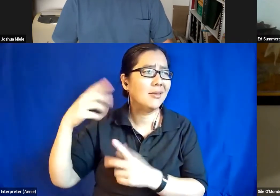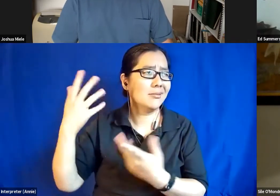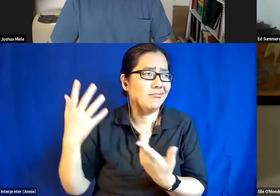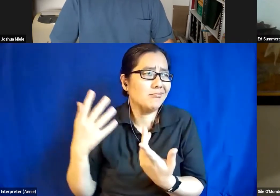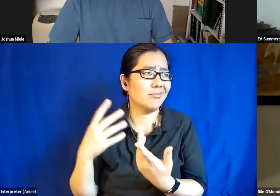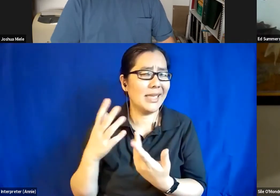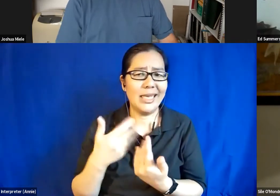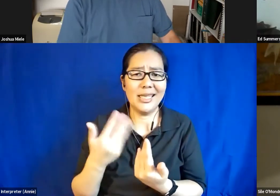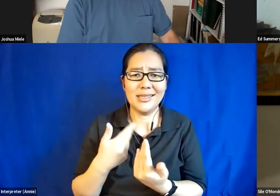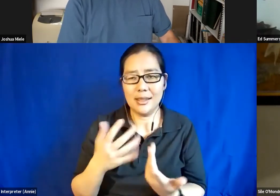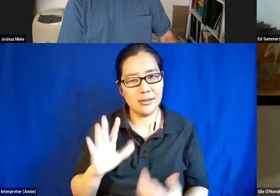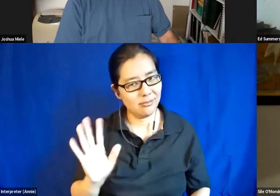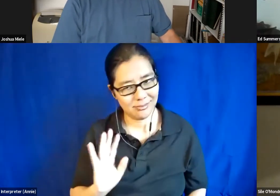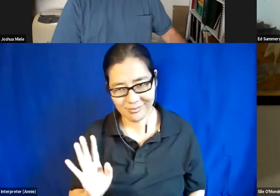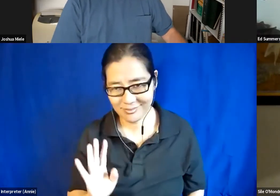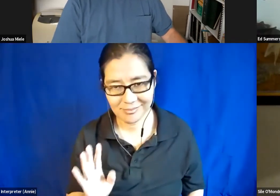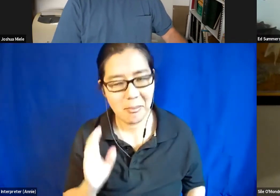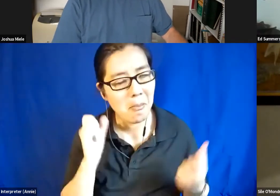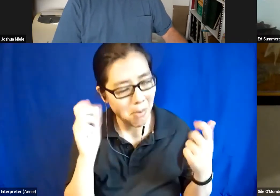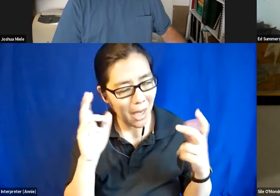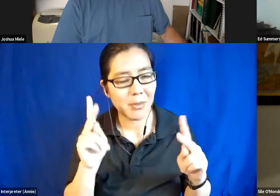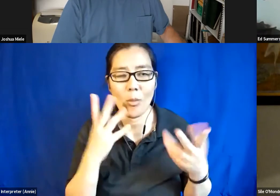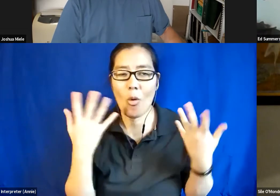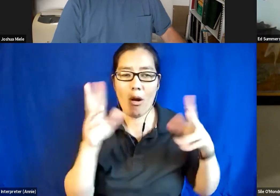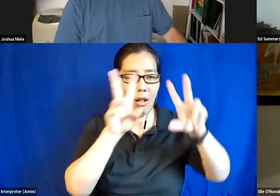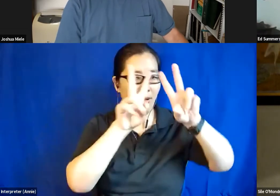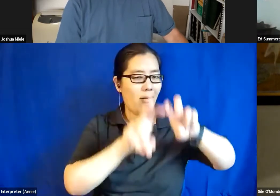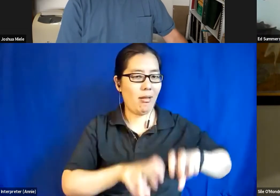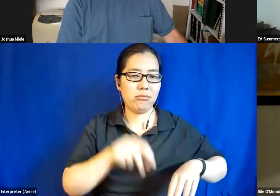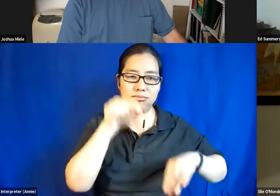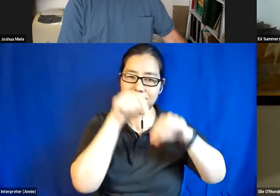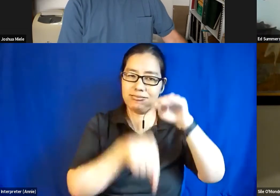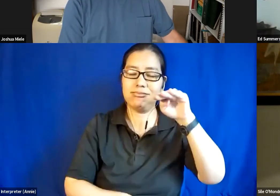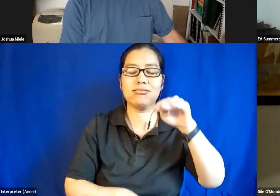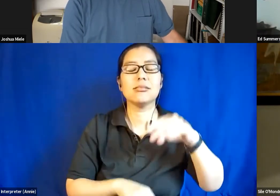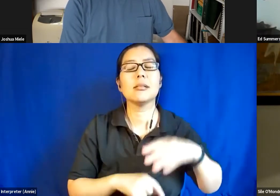in great detail. There's a lot to do with what are things